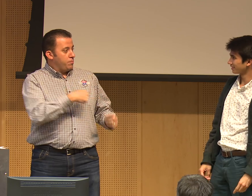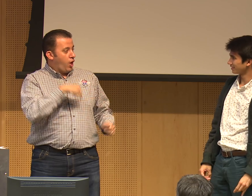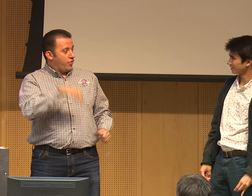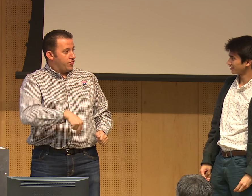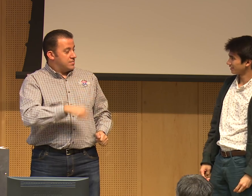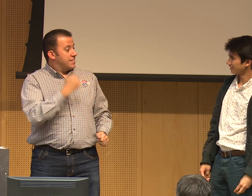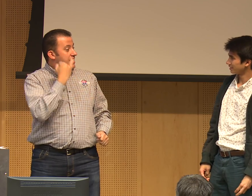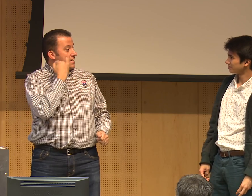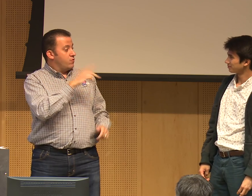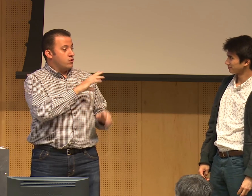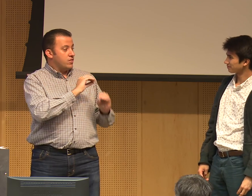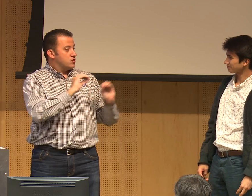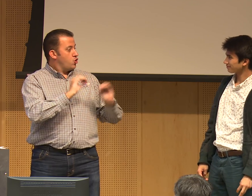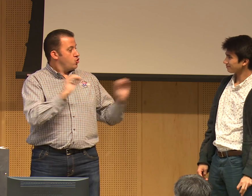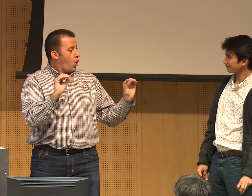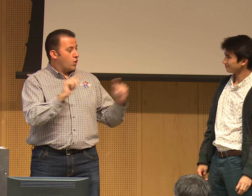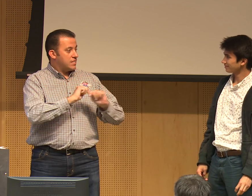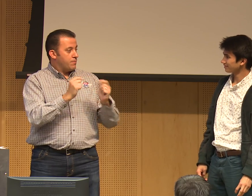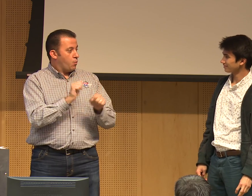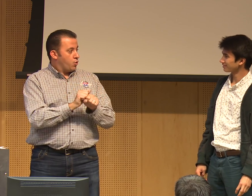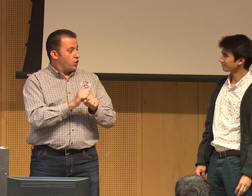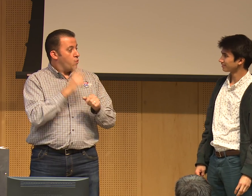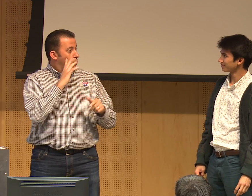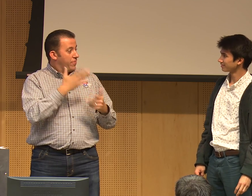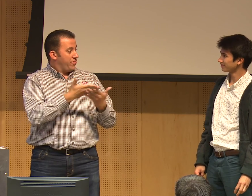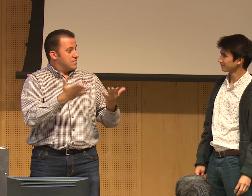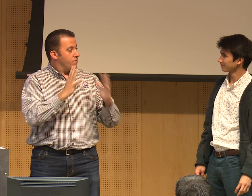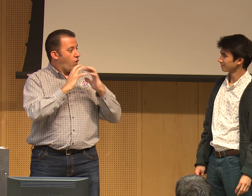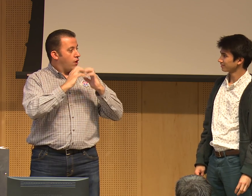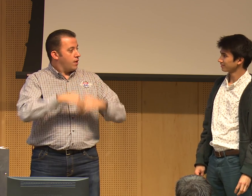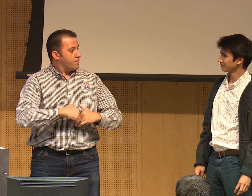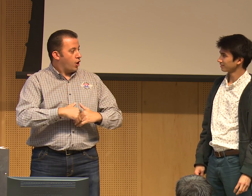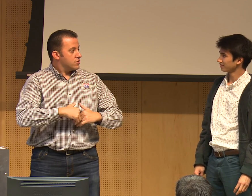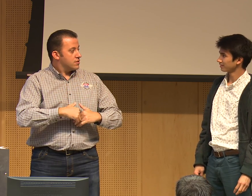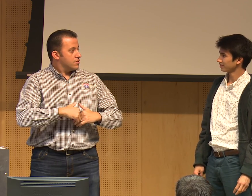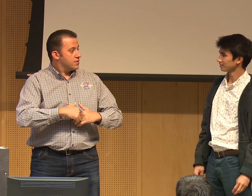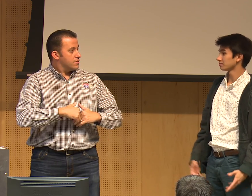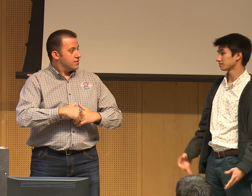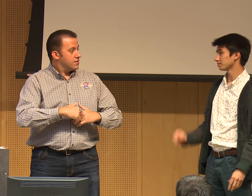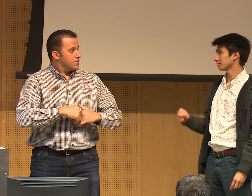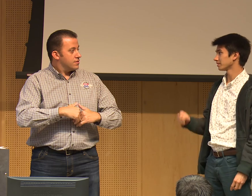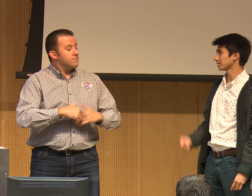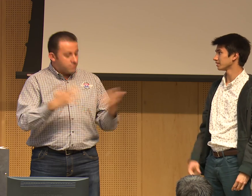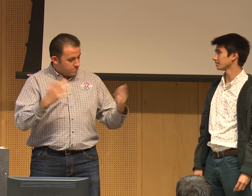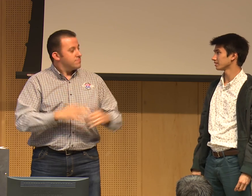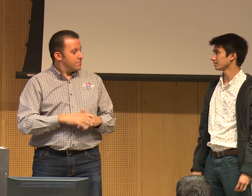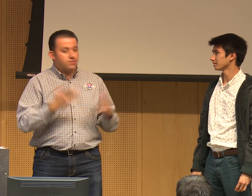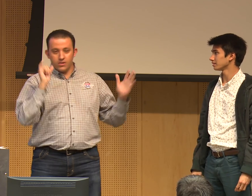Would you agree with me, if there was no teamwork, would things fall apart? And the student is saying, absolutely.